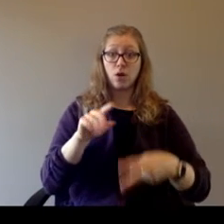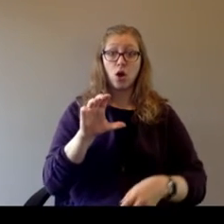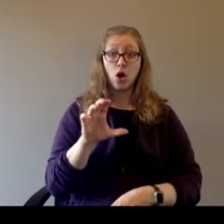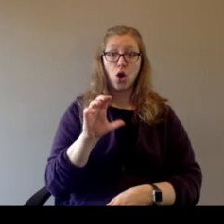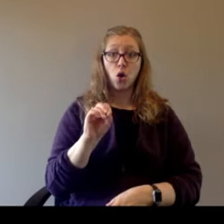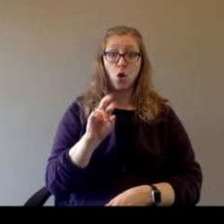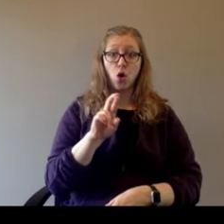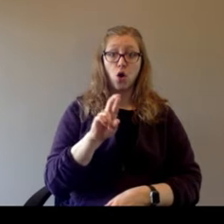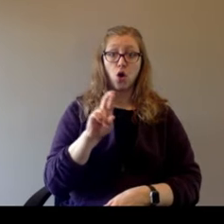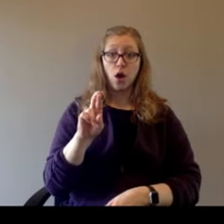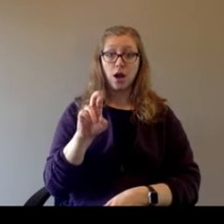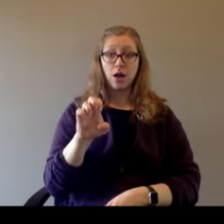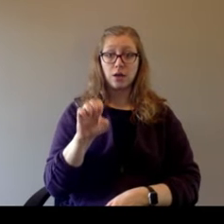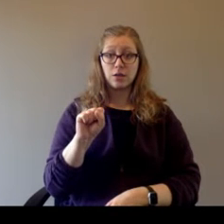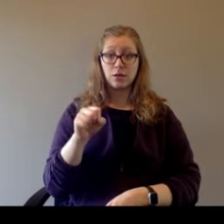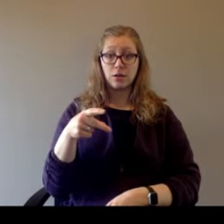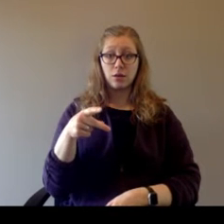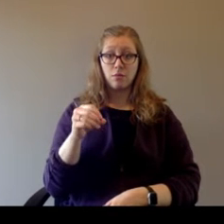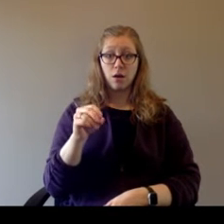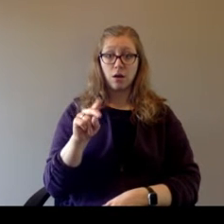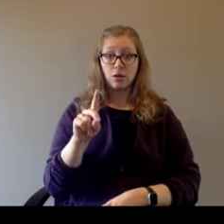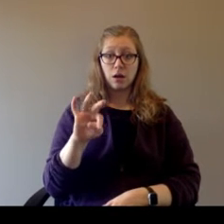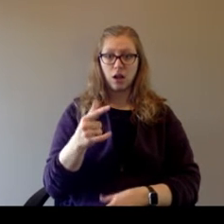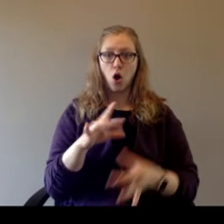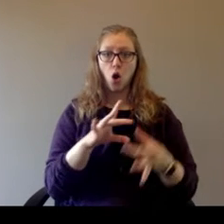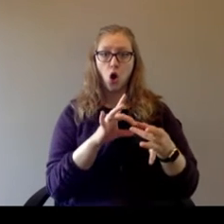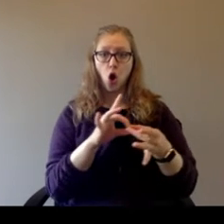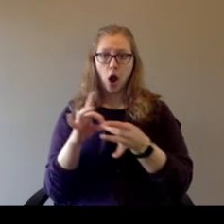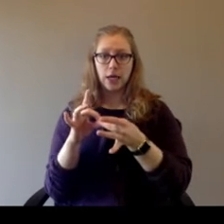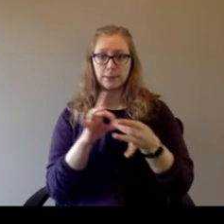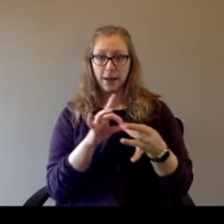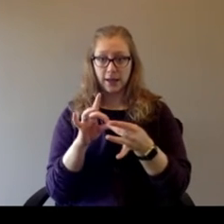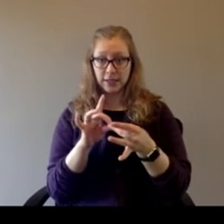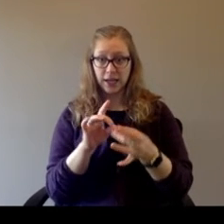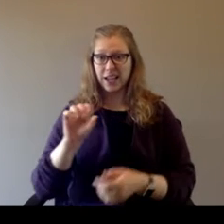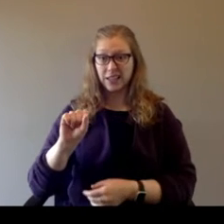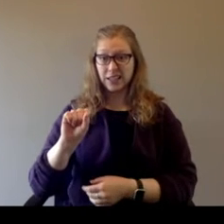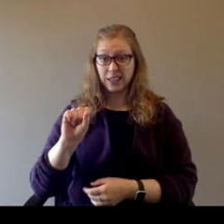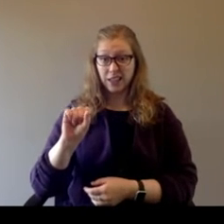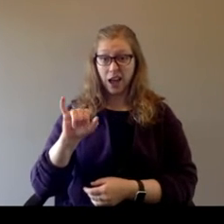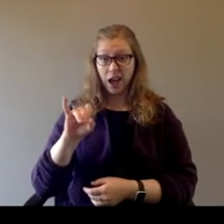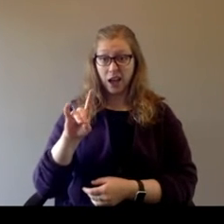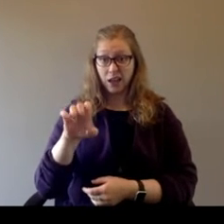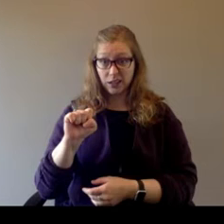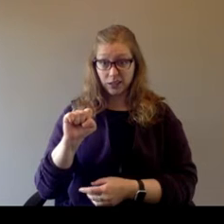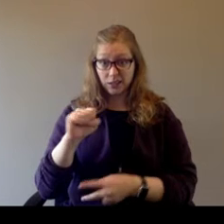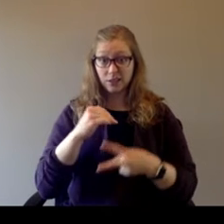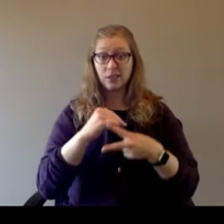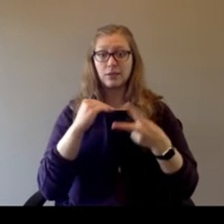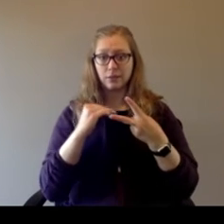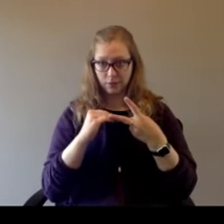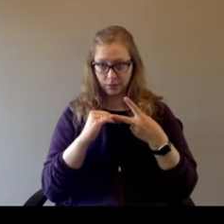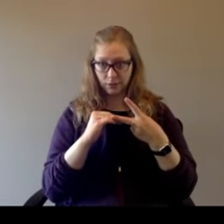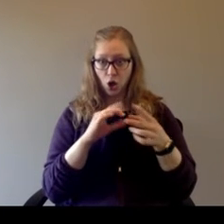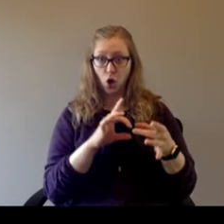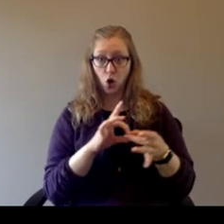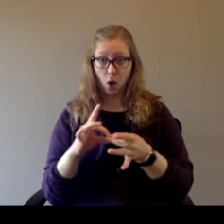So corresponding sides and corresponding angles.